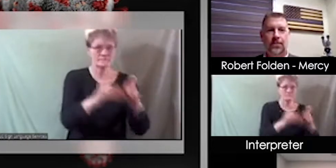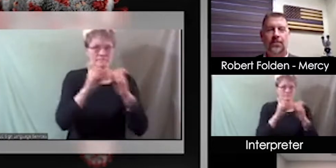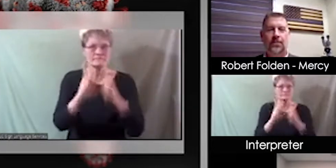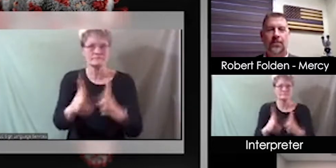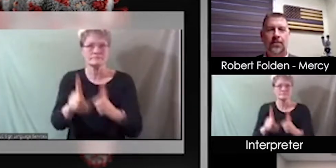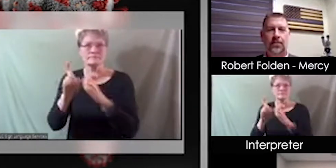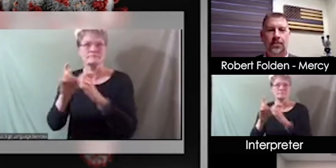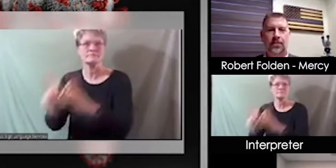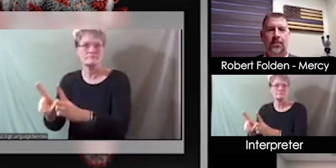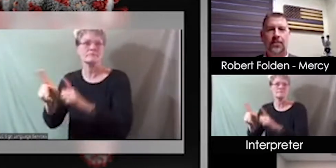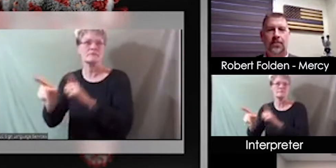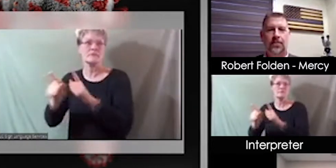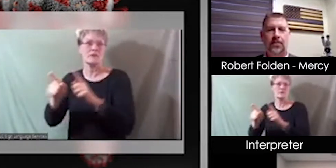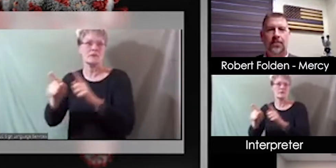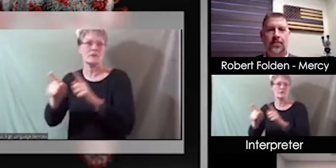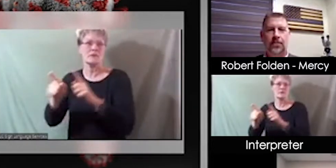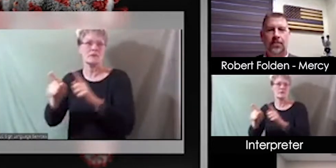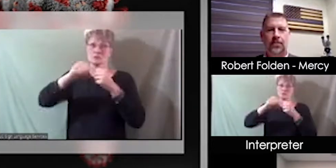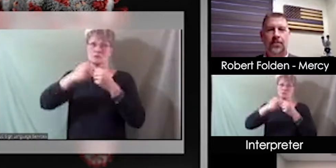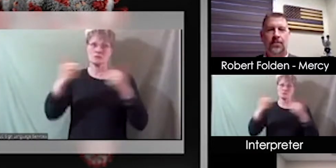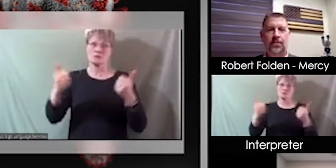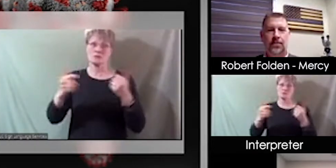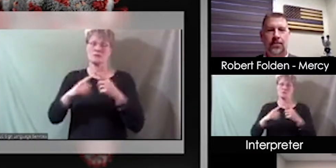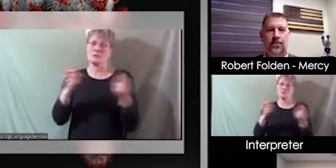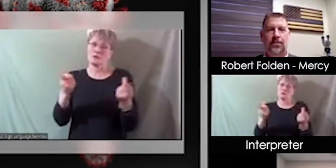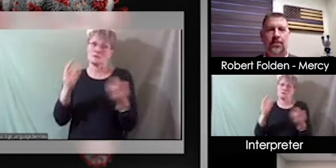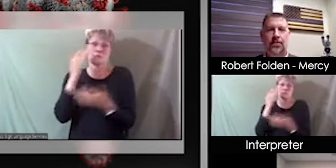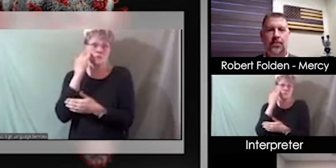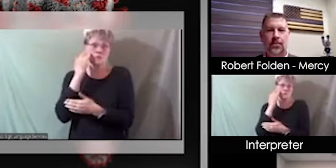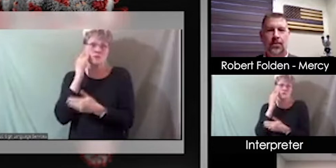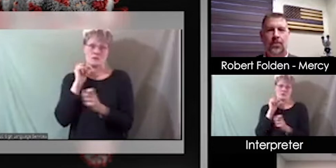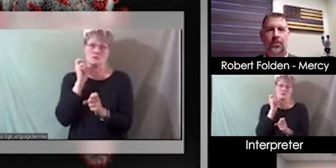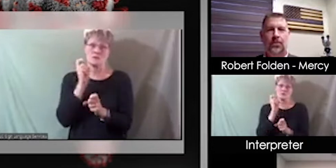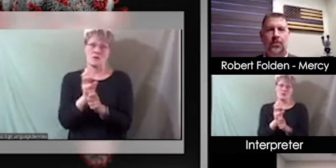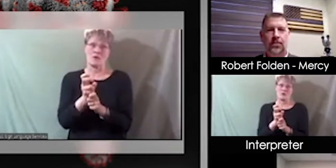as you can appreciate it's pretty hard pretty hard to do out there.